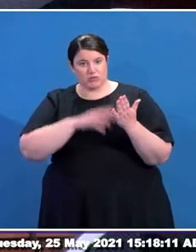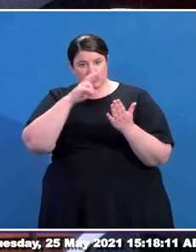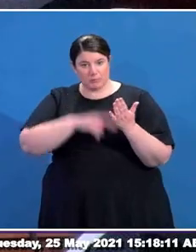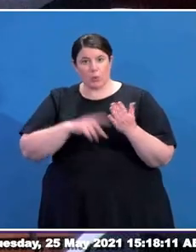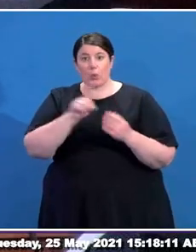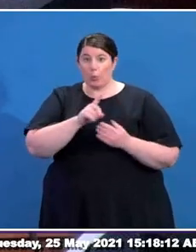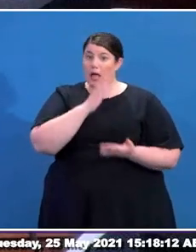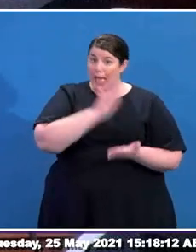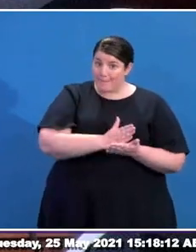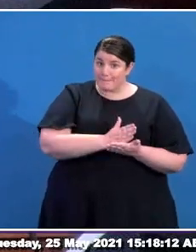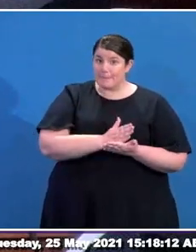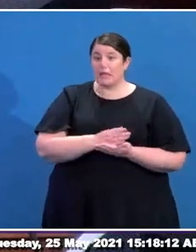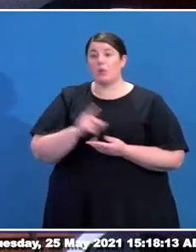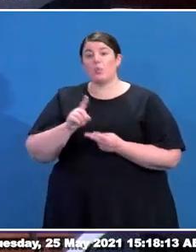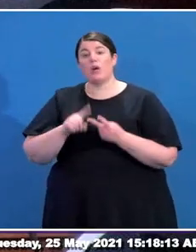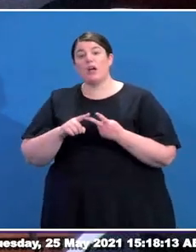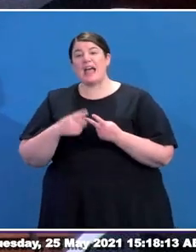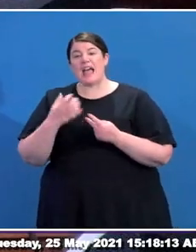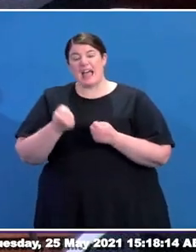partially sustained or not sustained.